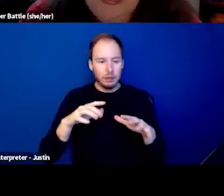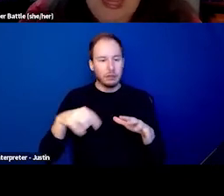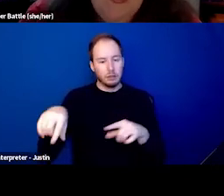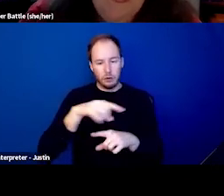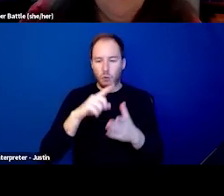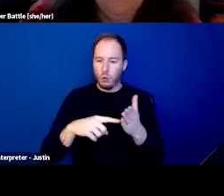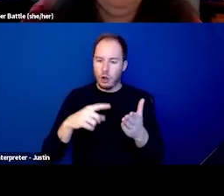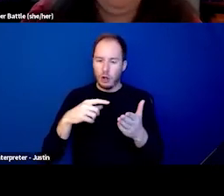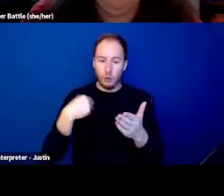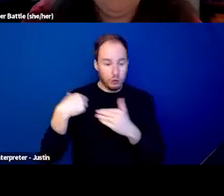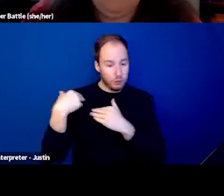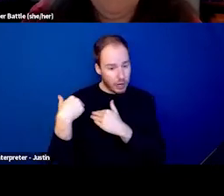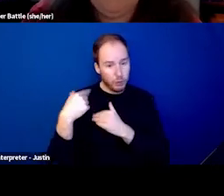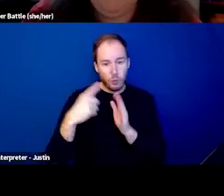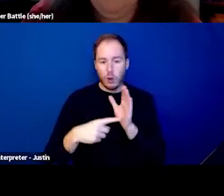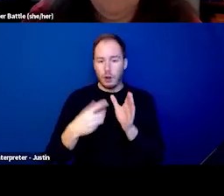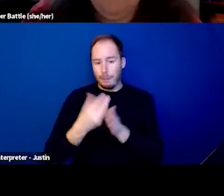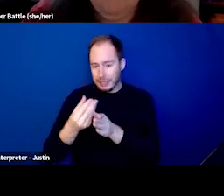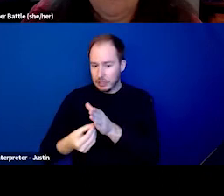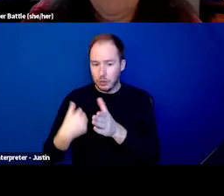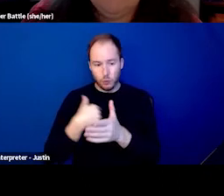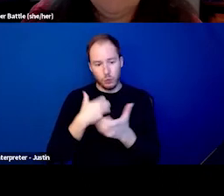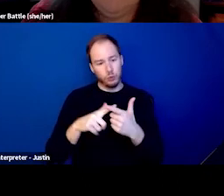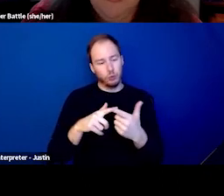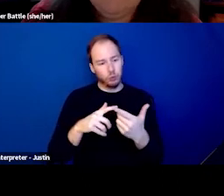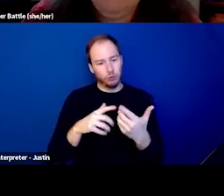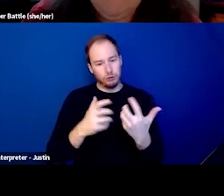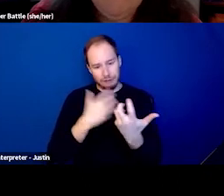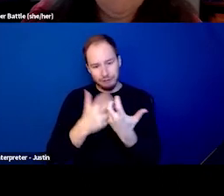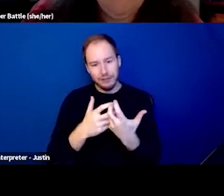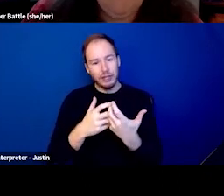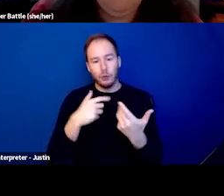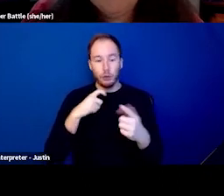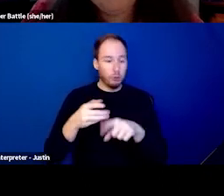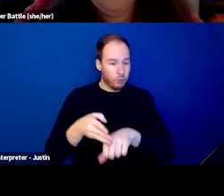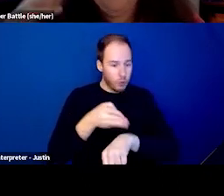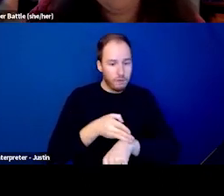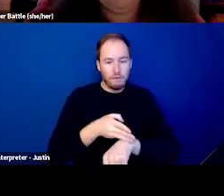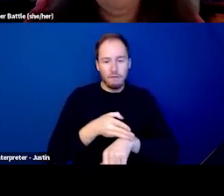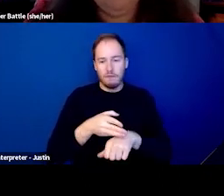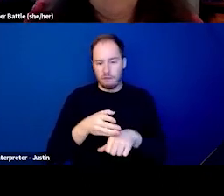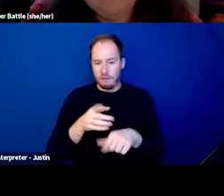what are we accountable for? What are the things that we said that we were gonna be working on since our last meeting? And the same from us, like what the things